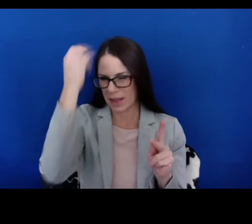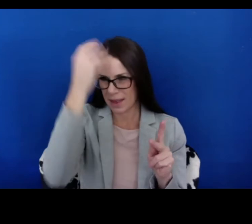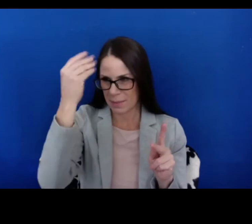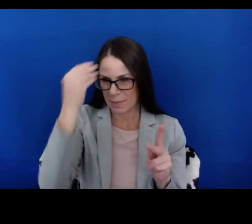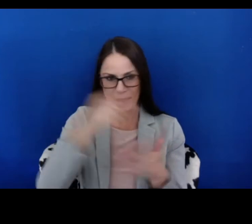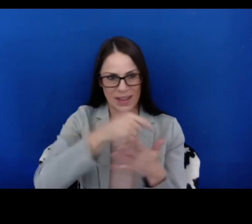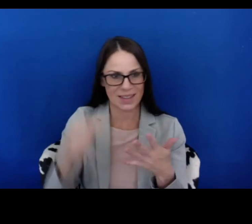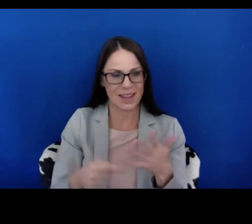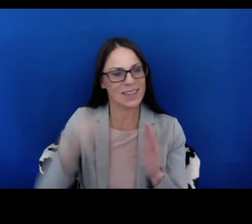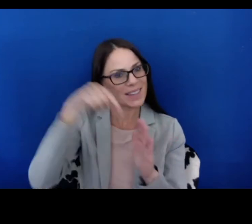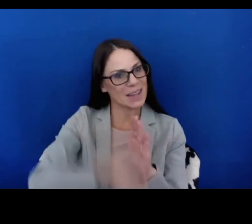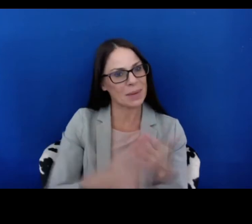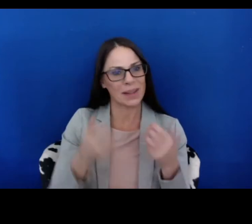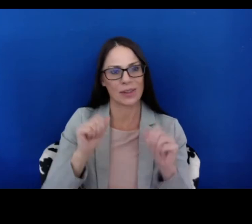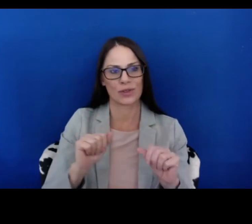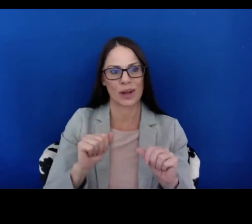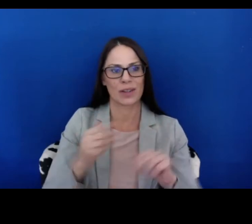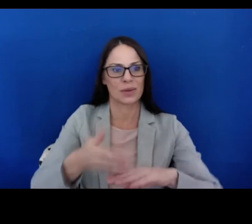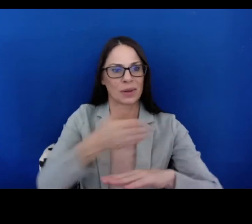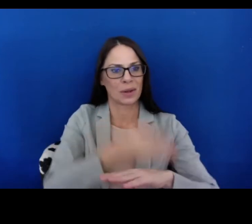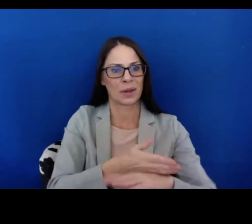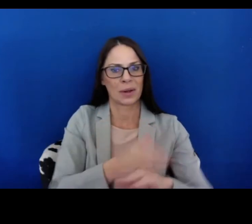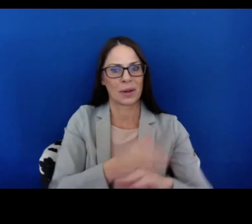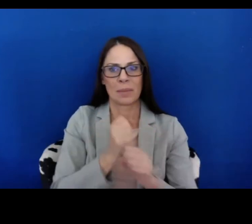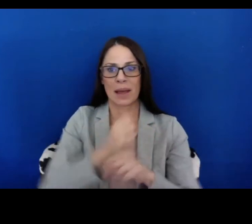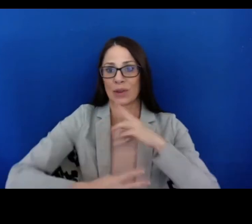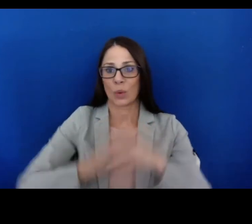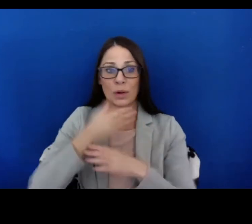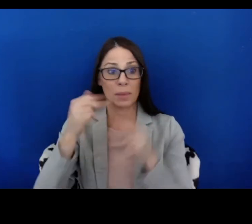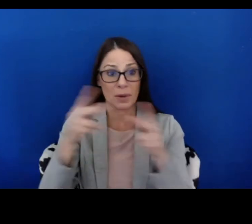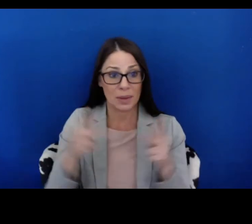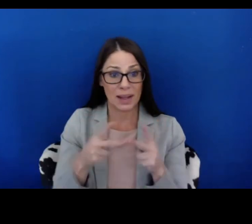better place. and I'm sure we'd love to love to hear from you if you have questions, comments,